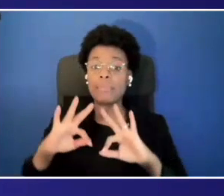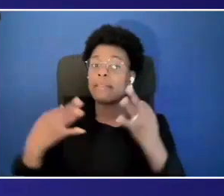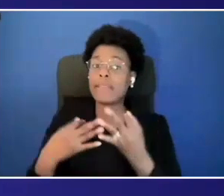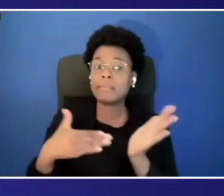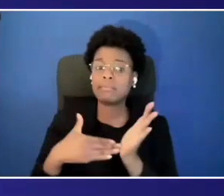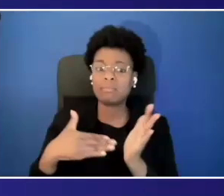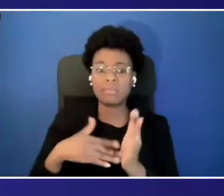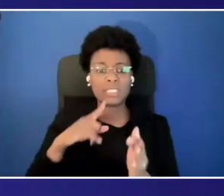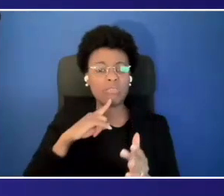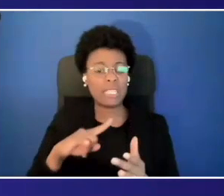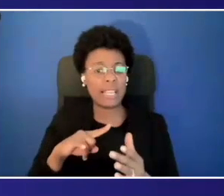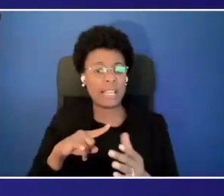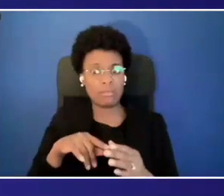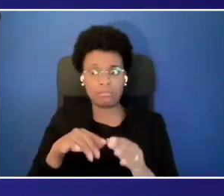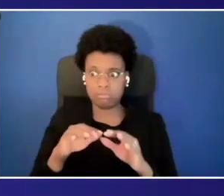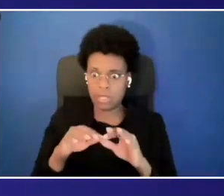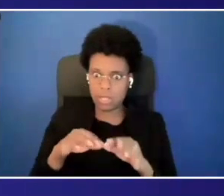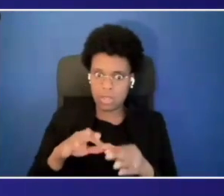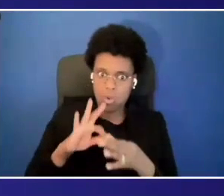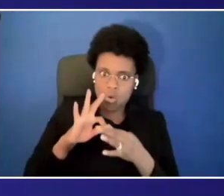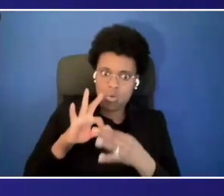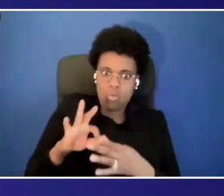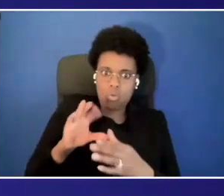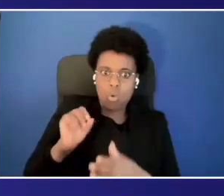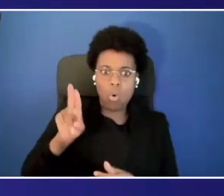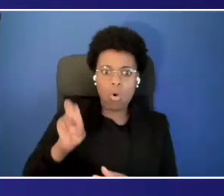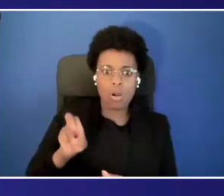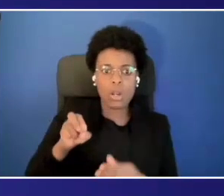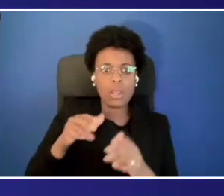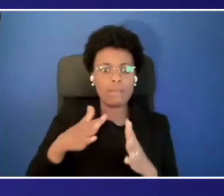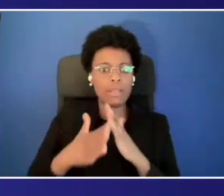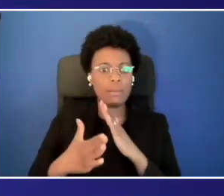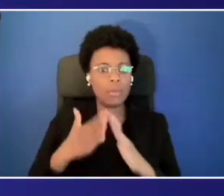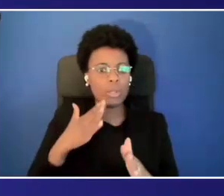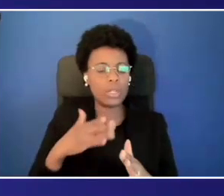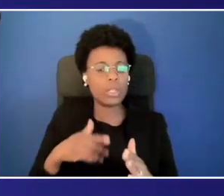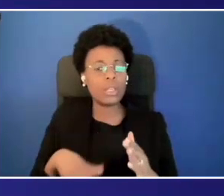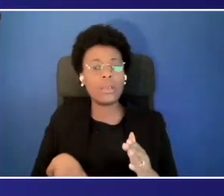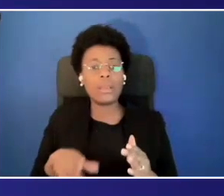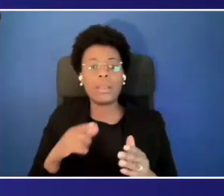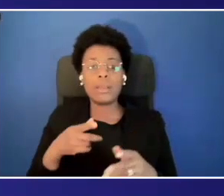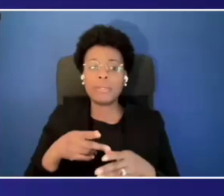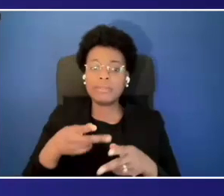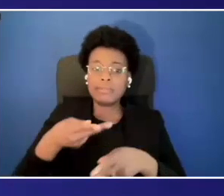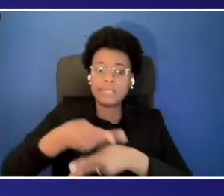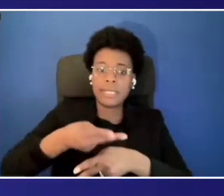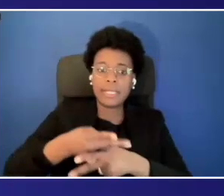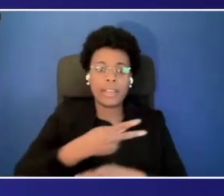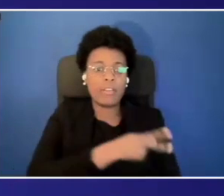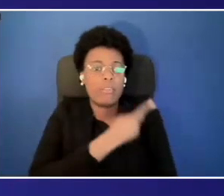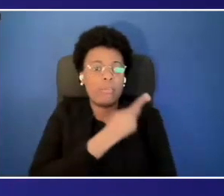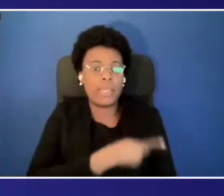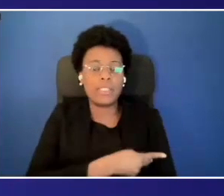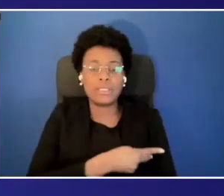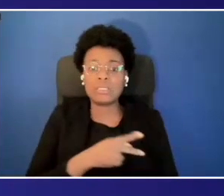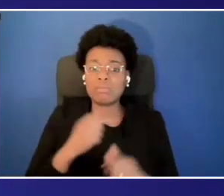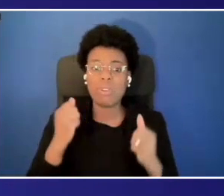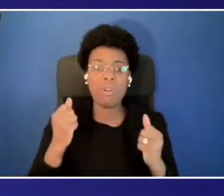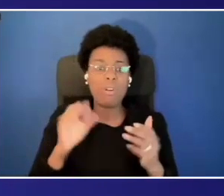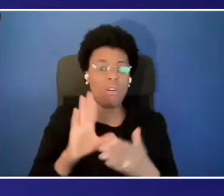We care for patients across their lifespan, preventing chronic illness, managing complex conditions, and increasingly supporting mental health.